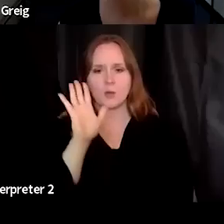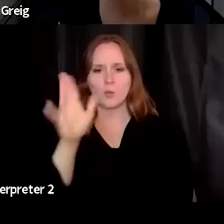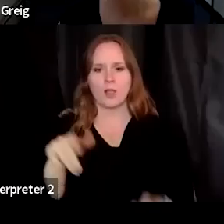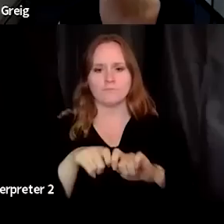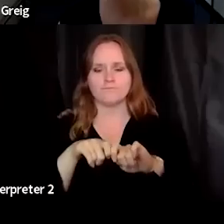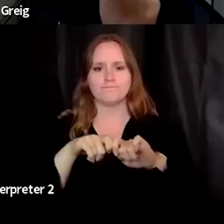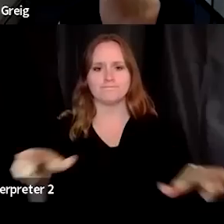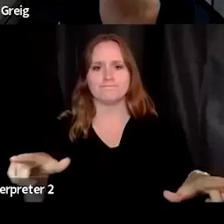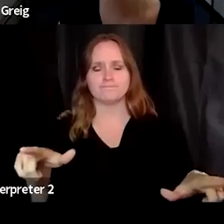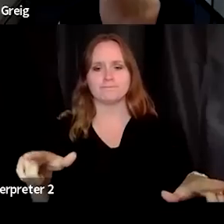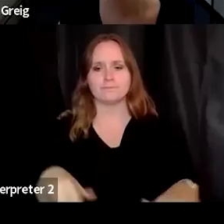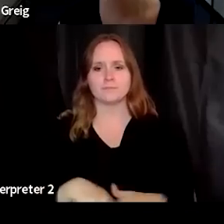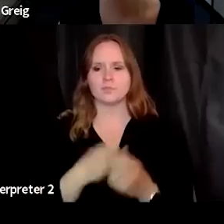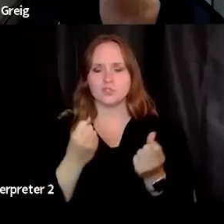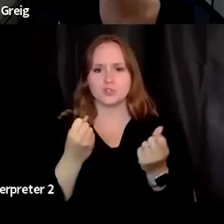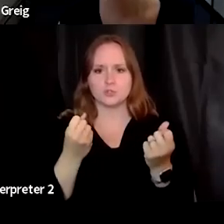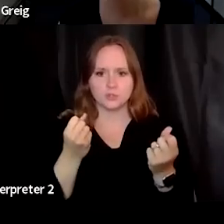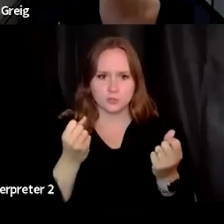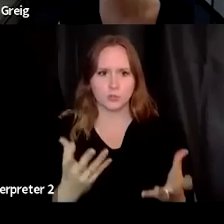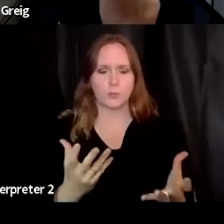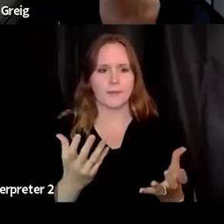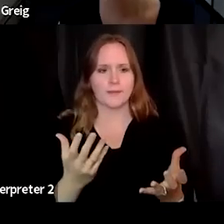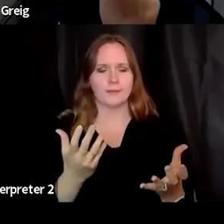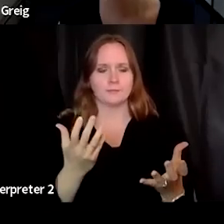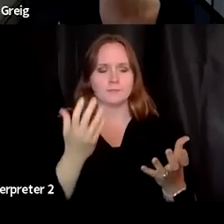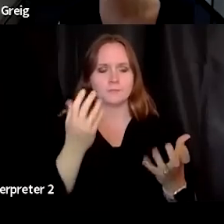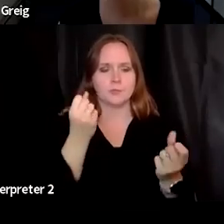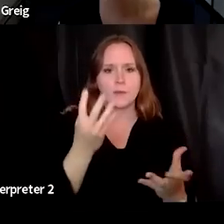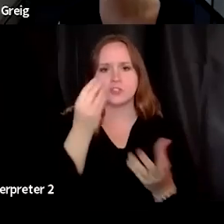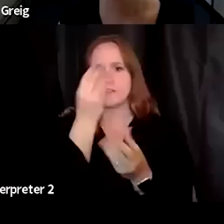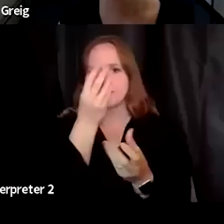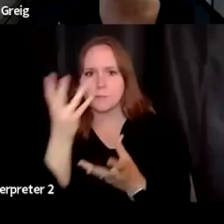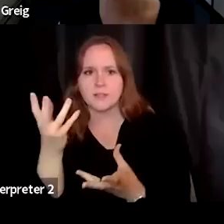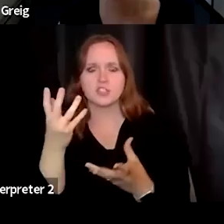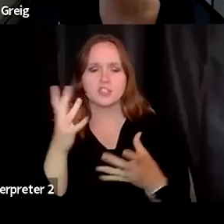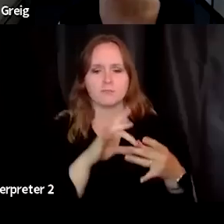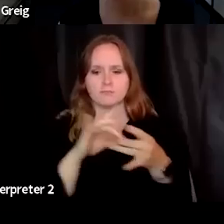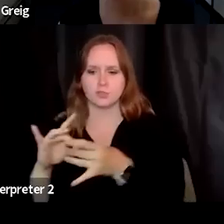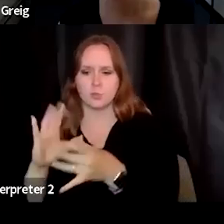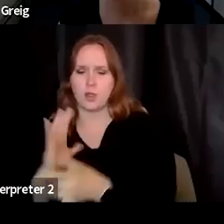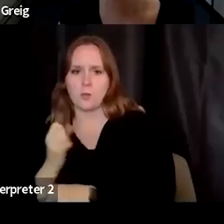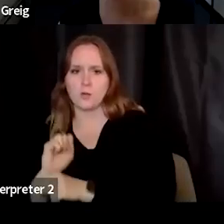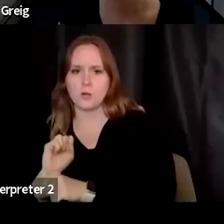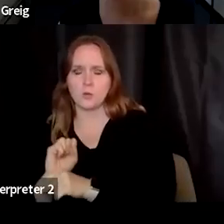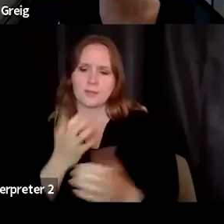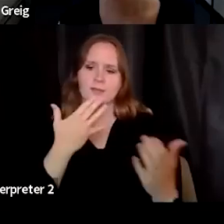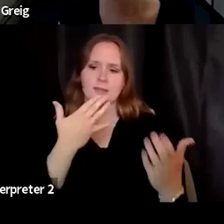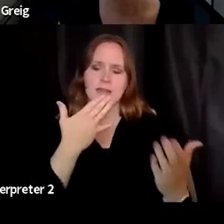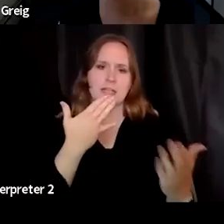Just so many tangible things that we can take and use in our work. So huge thanks to all of you for your time and putting this together.